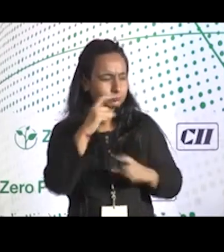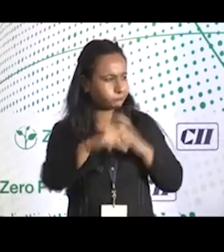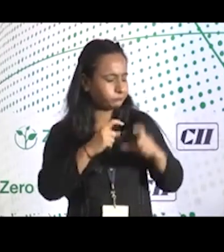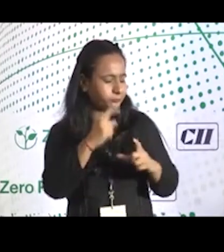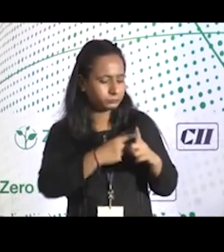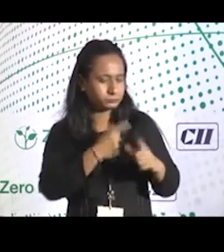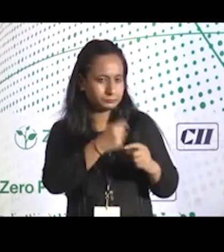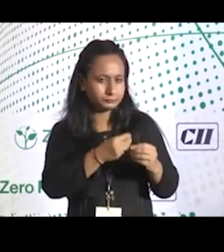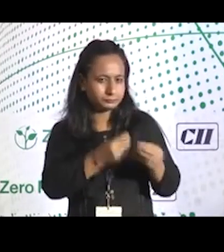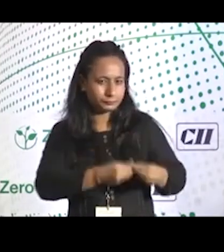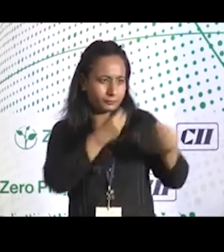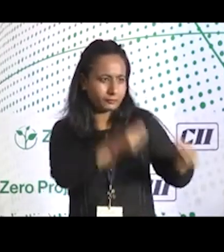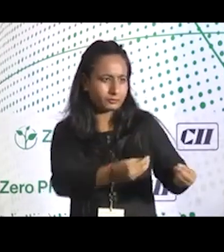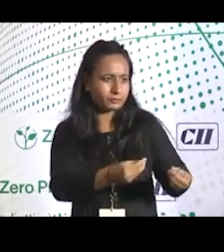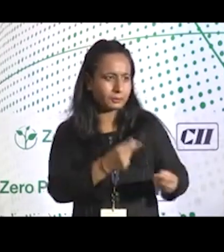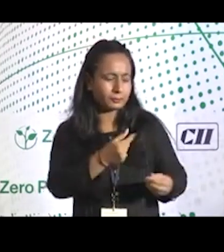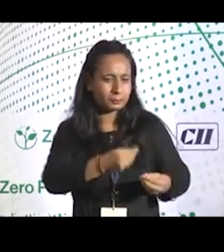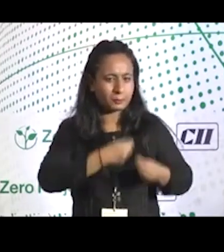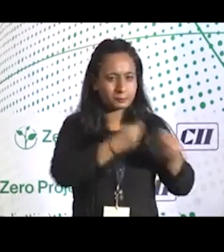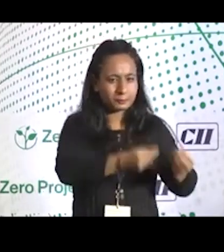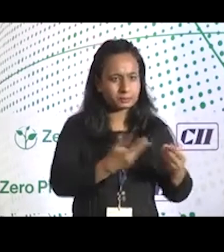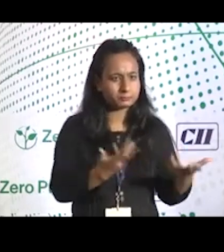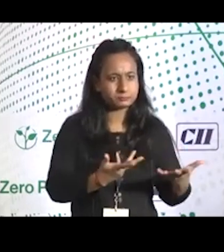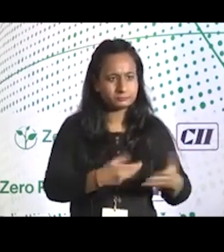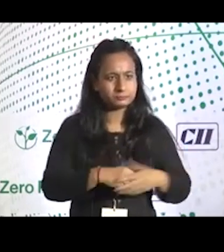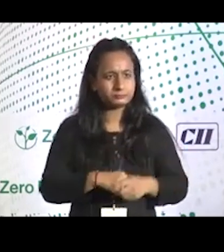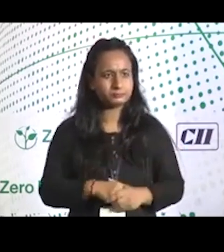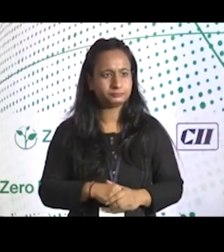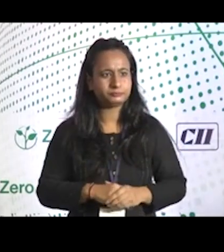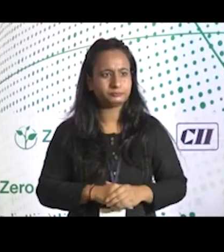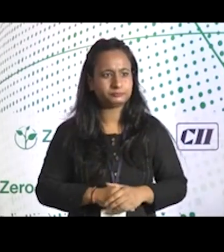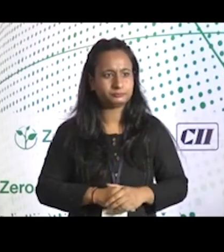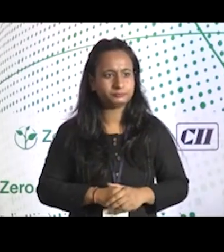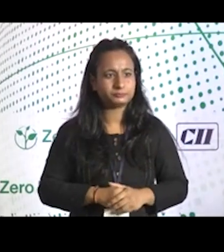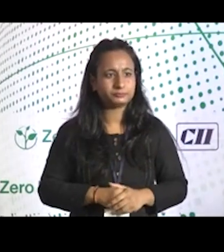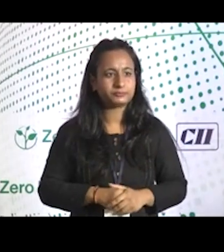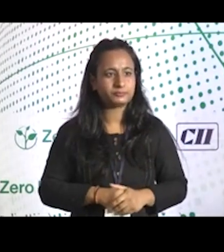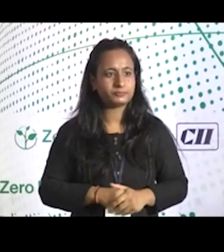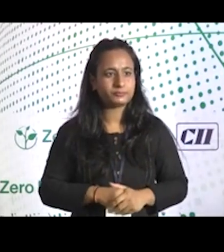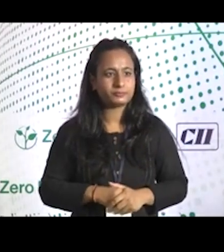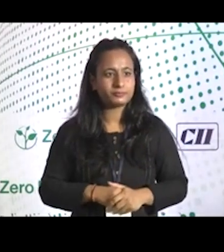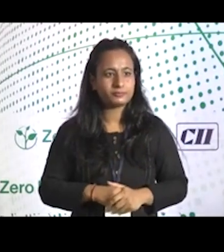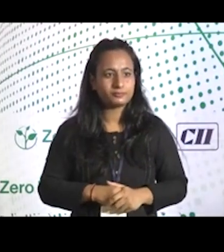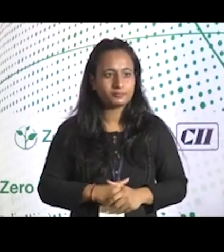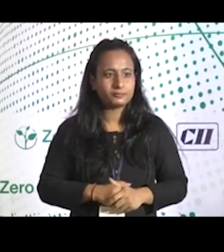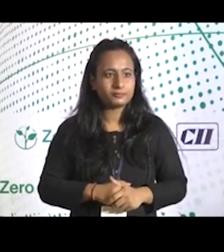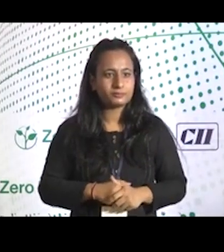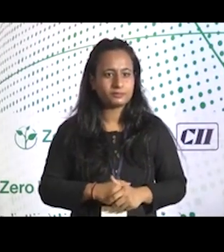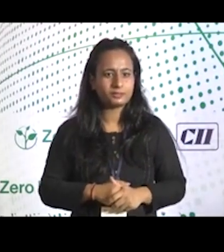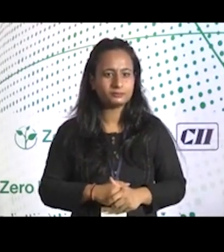One is the willingness to be. Second is regulation. I think this space is deeply regulated, this whole space of inclusion